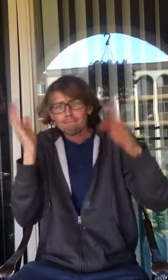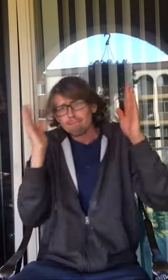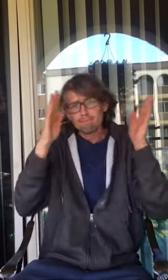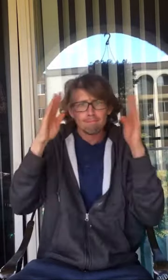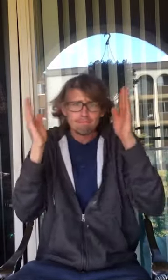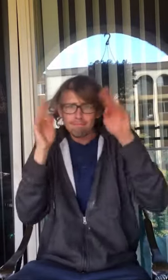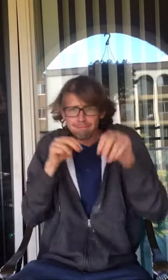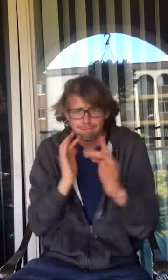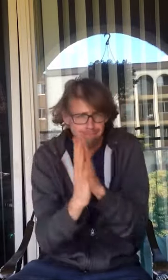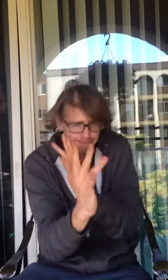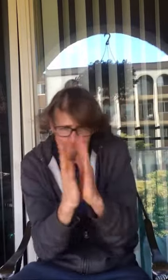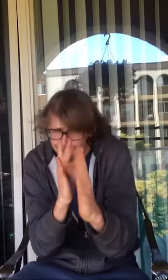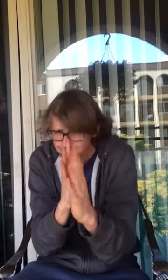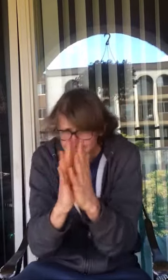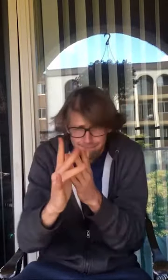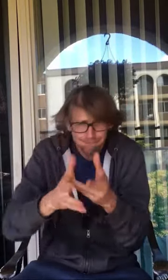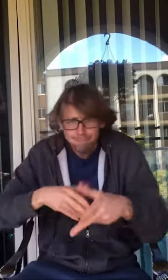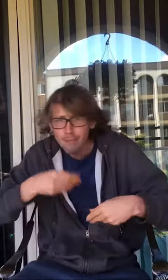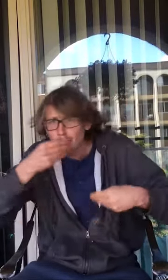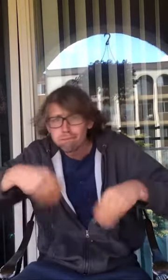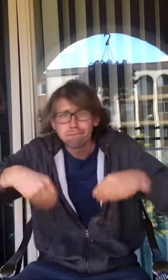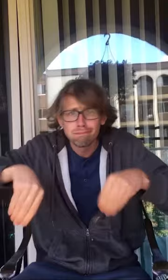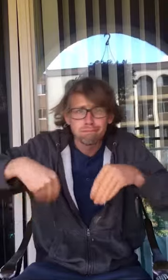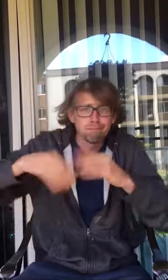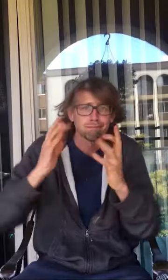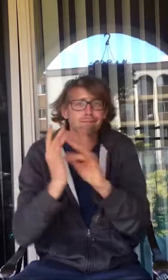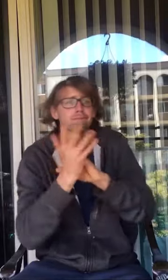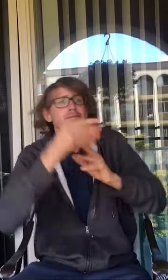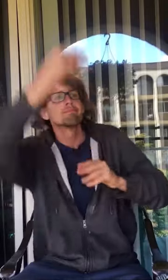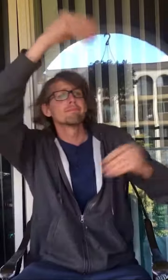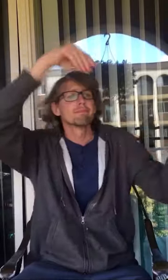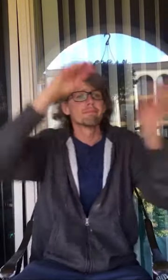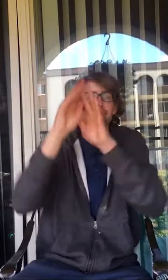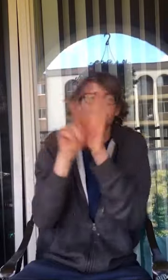filled with Life's hustle and bustle.